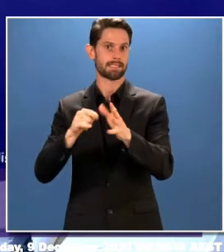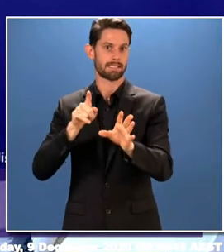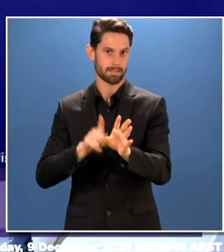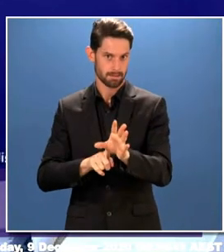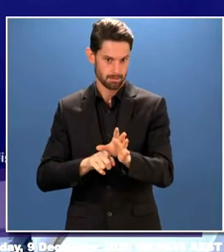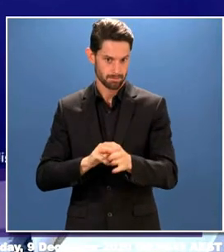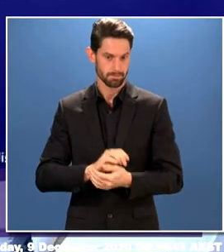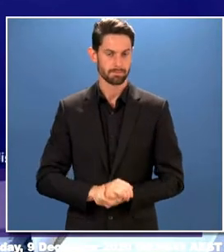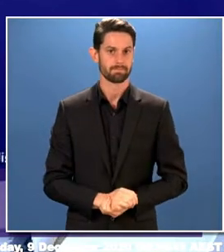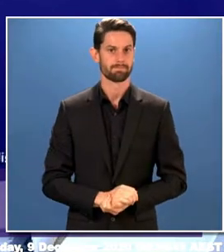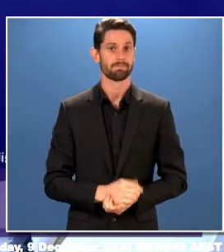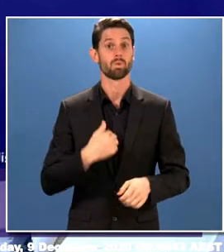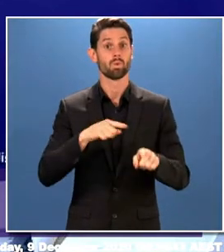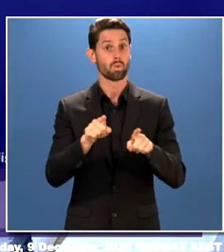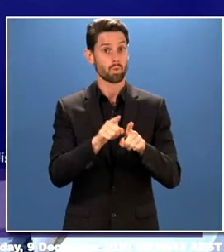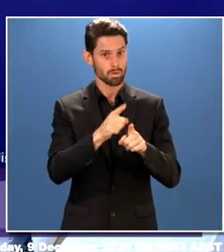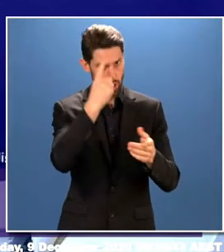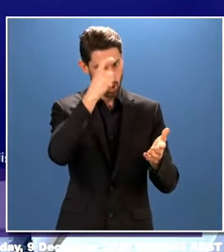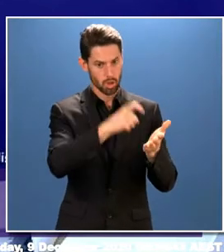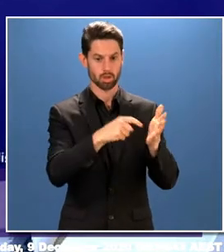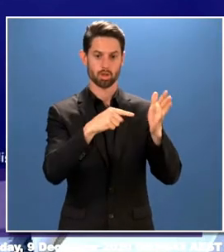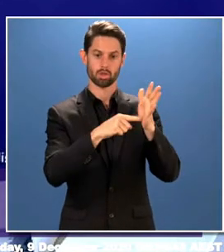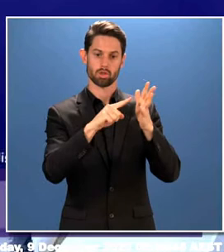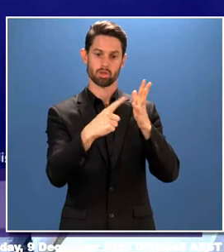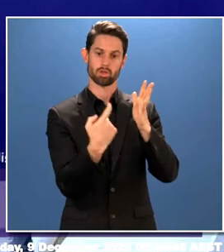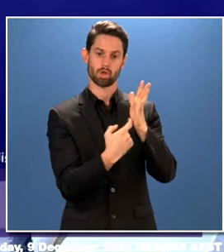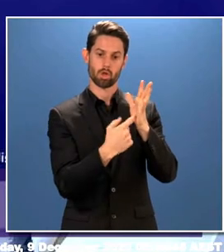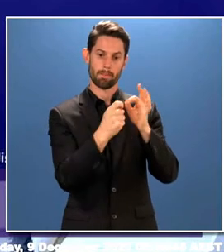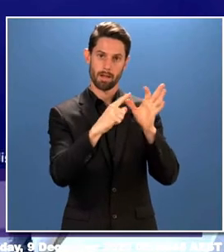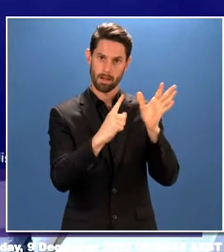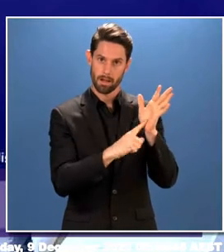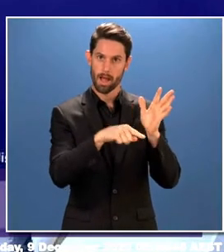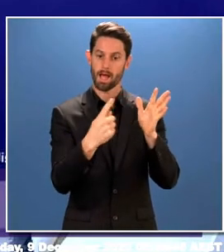I also acknowledge the Turrbal and Jagera lands upon whose lands our